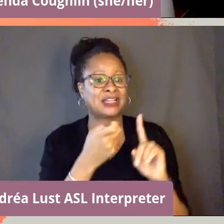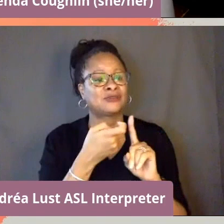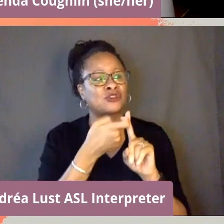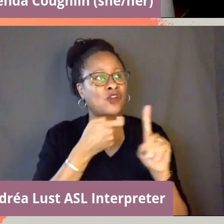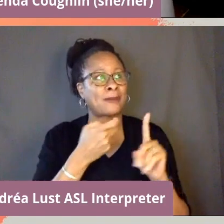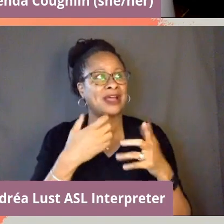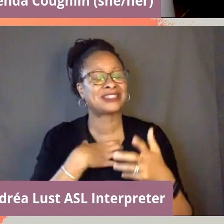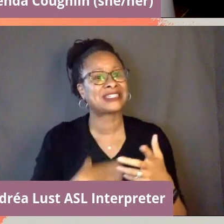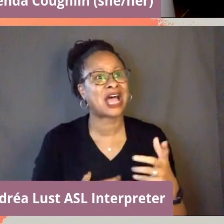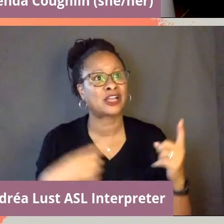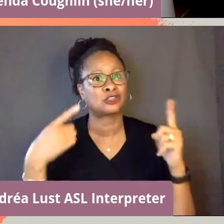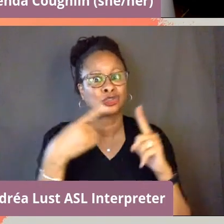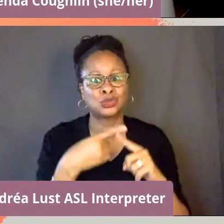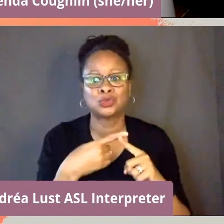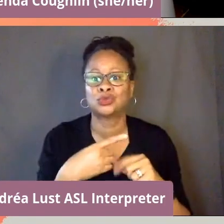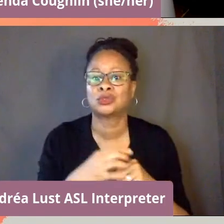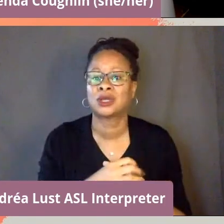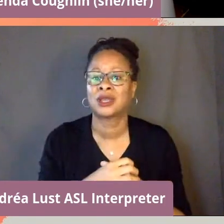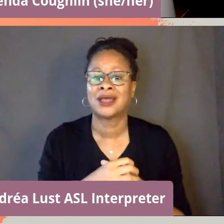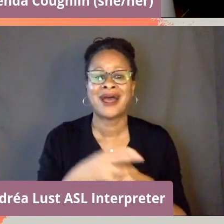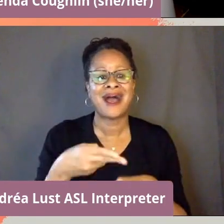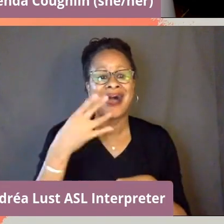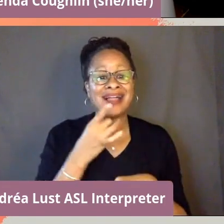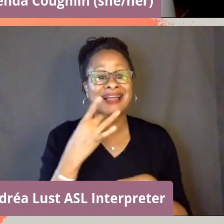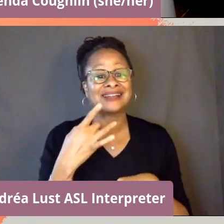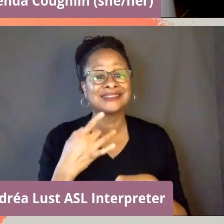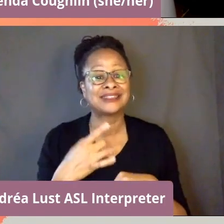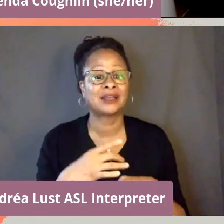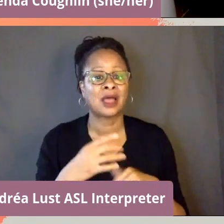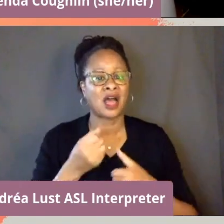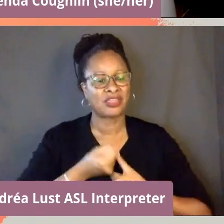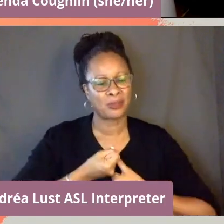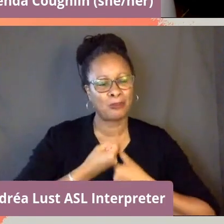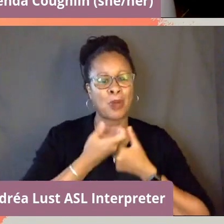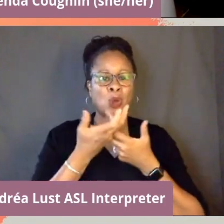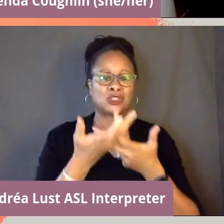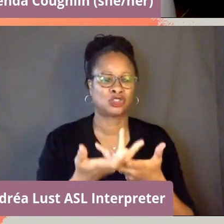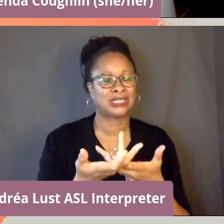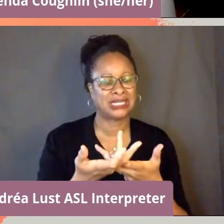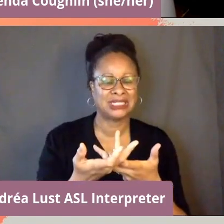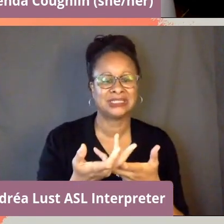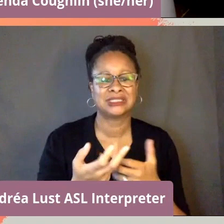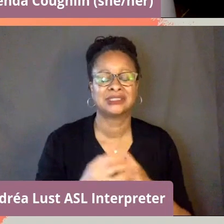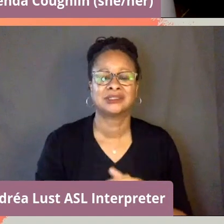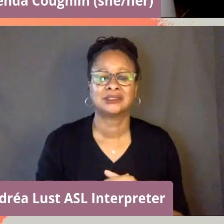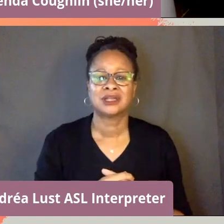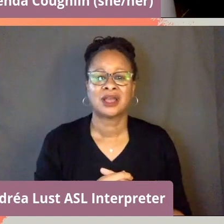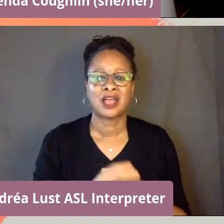to highlight the poetic use of language